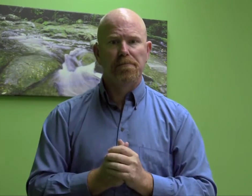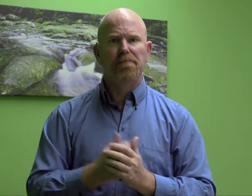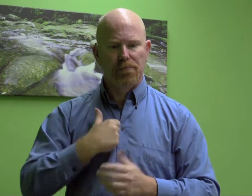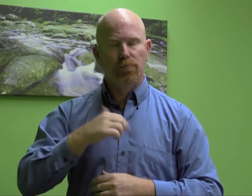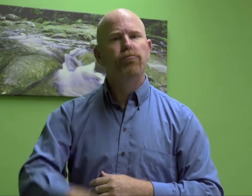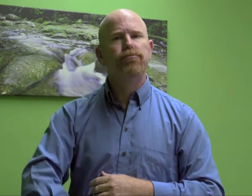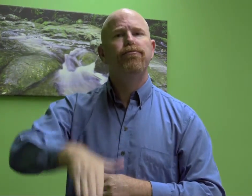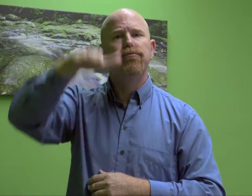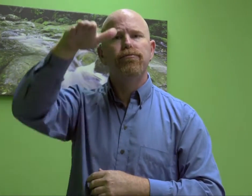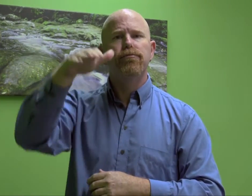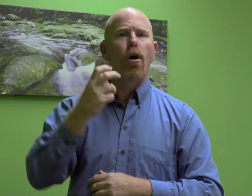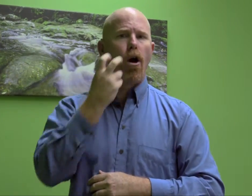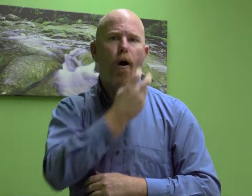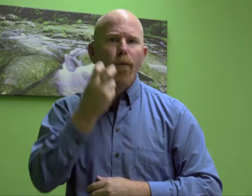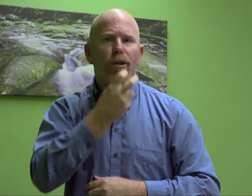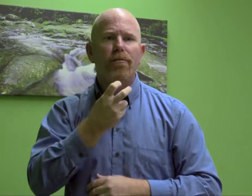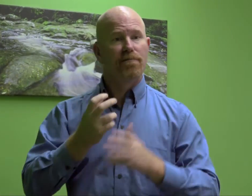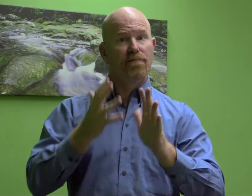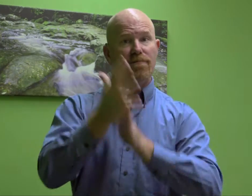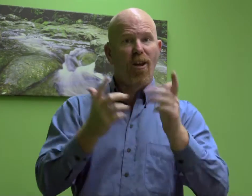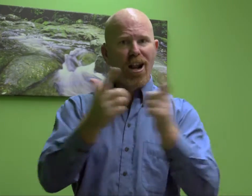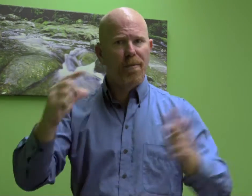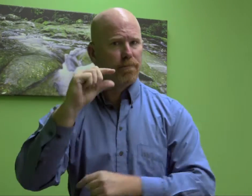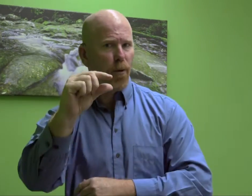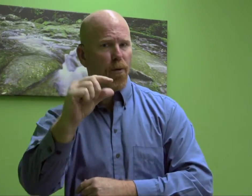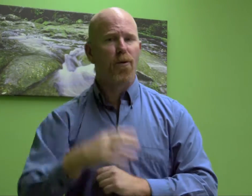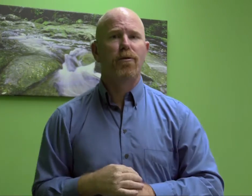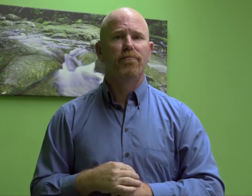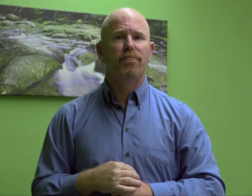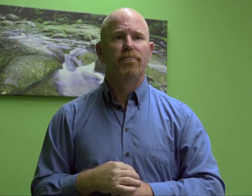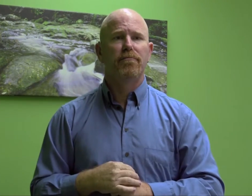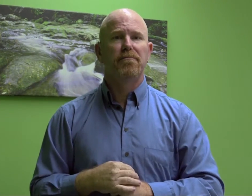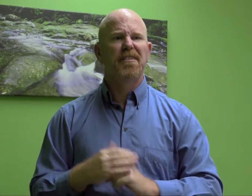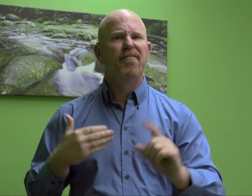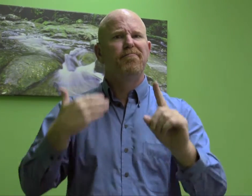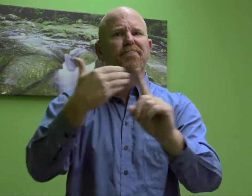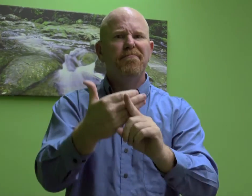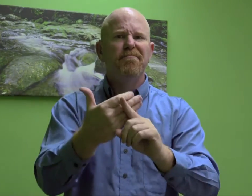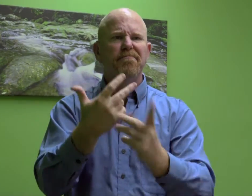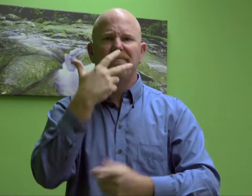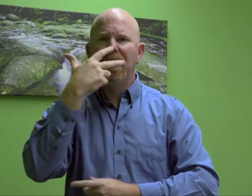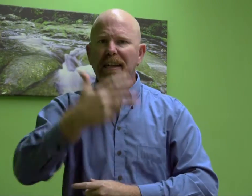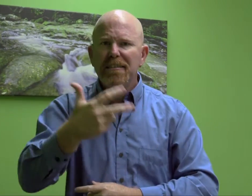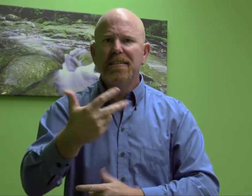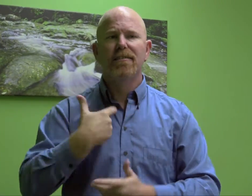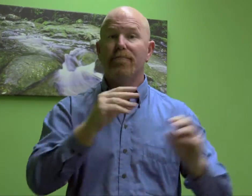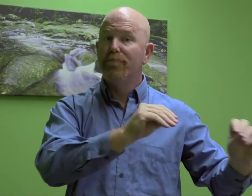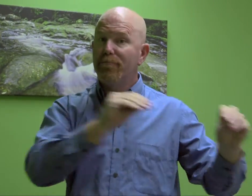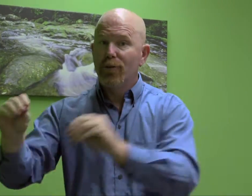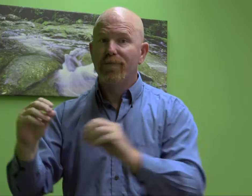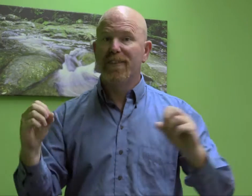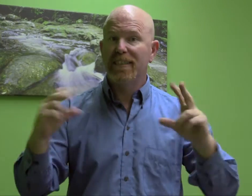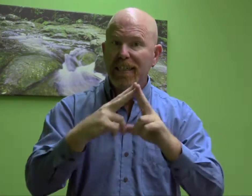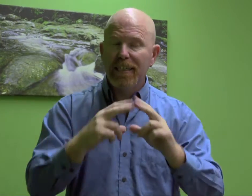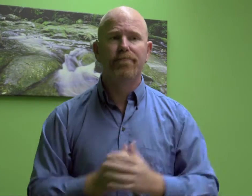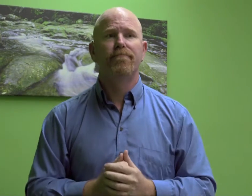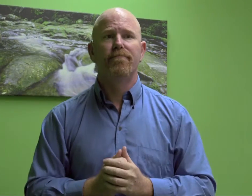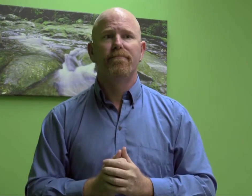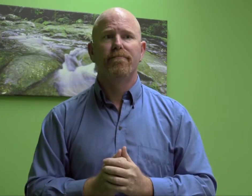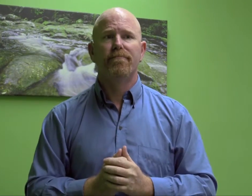I grew up orally and I didn’t do much signing, then I was about 18 when I moved to Sydney.